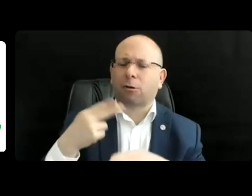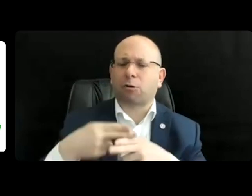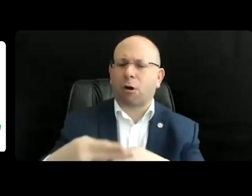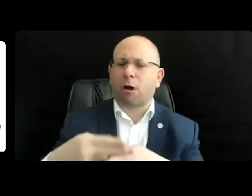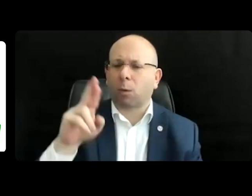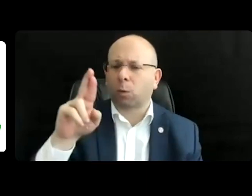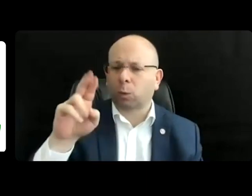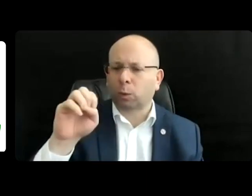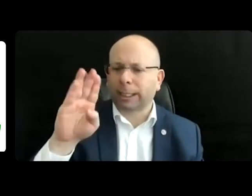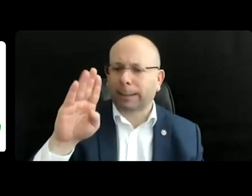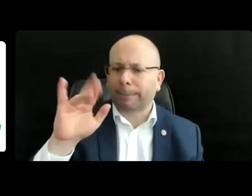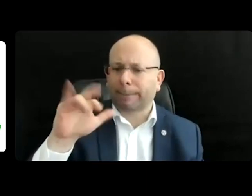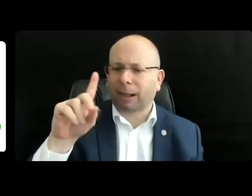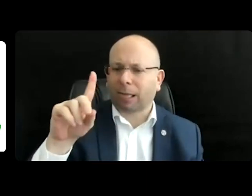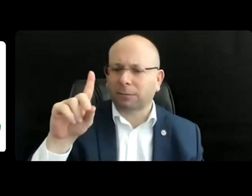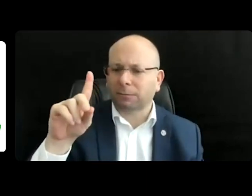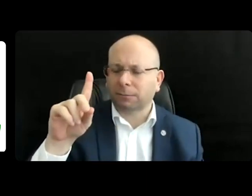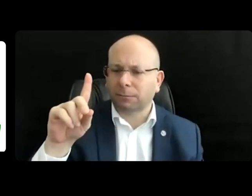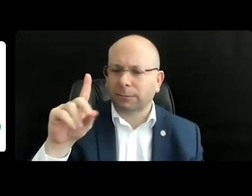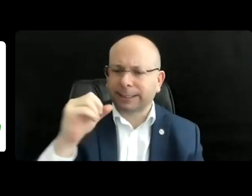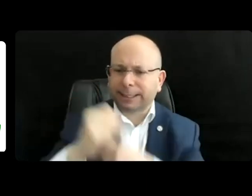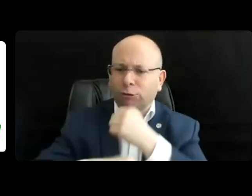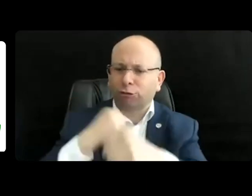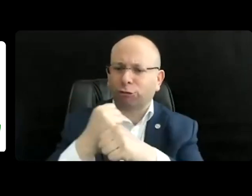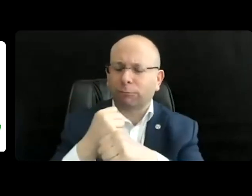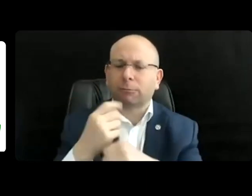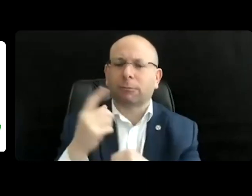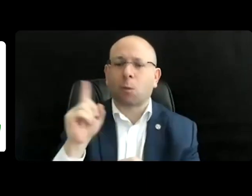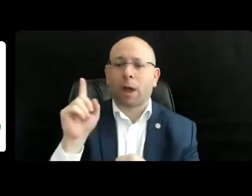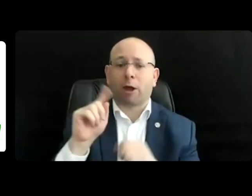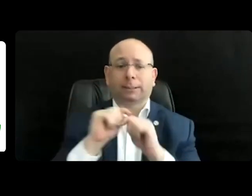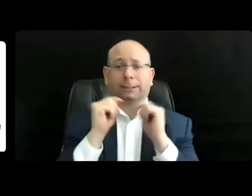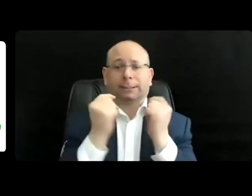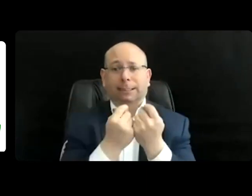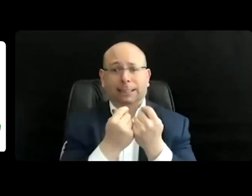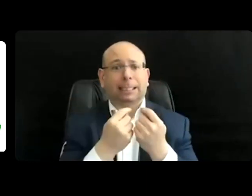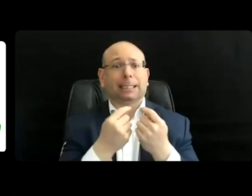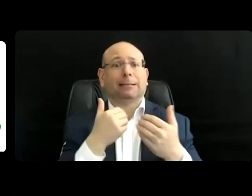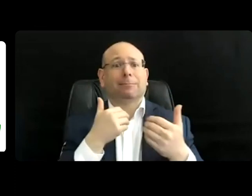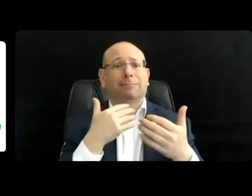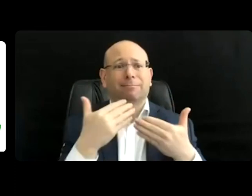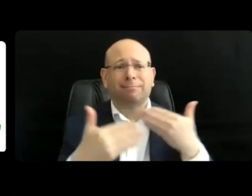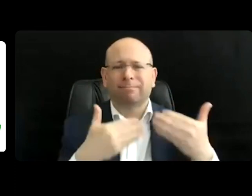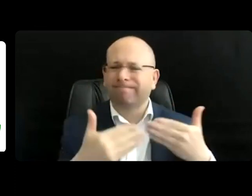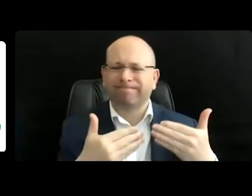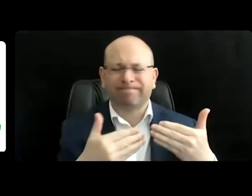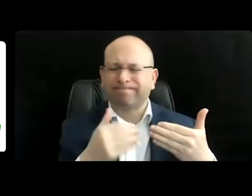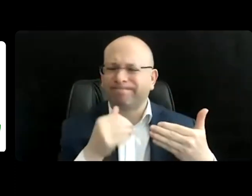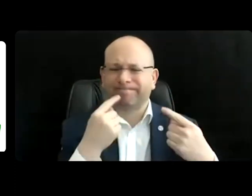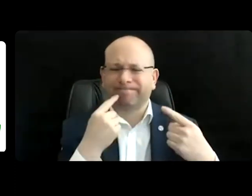for several years in a row and then hit a bad spot. They sit down and reconsider.